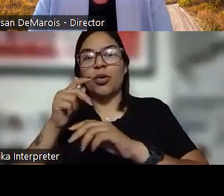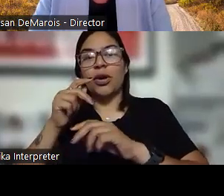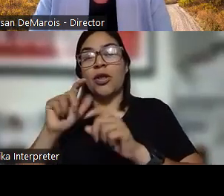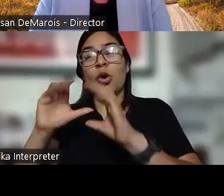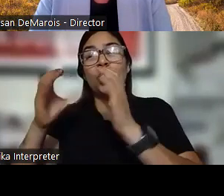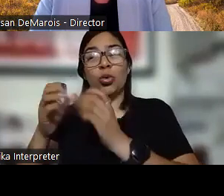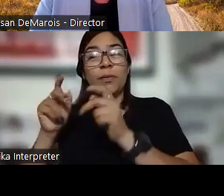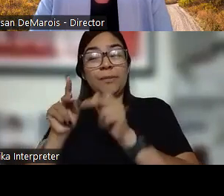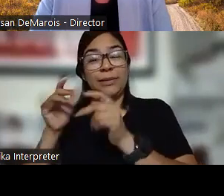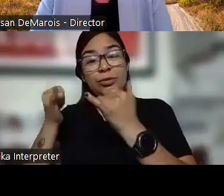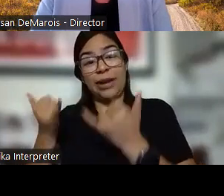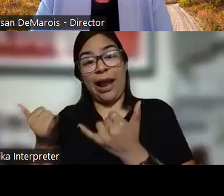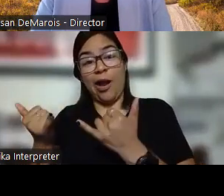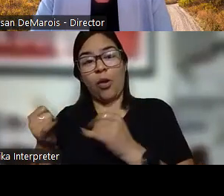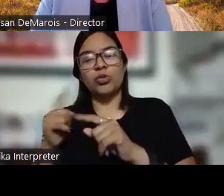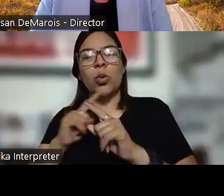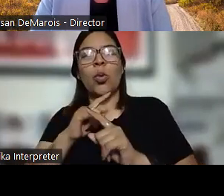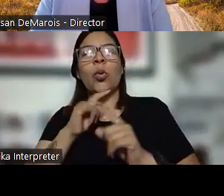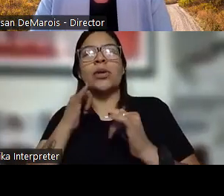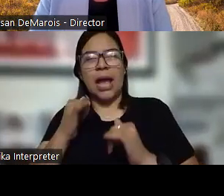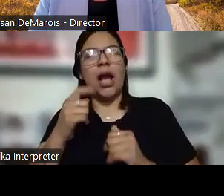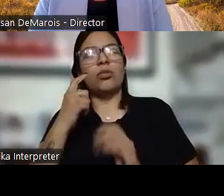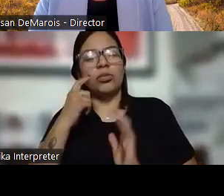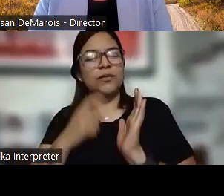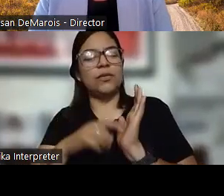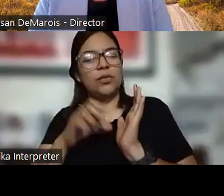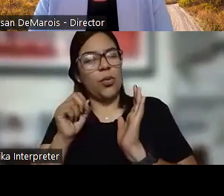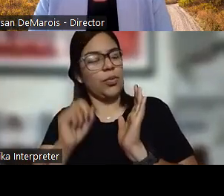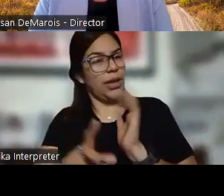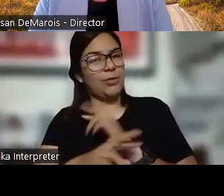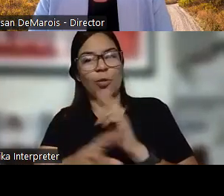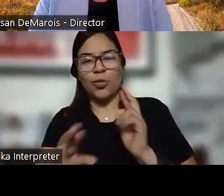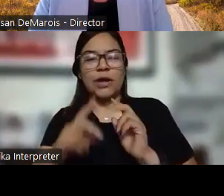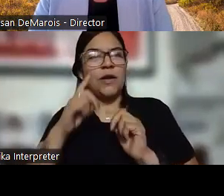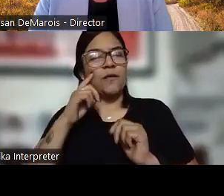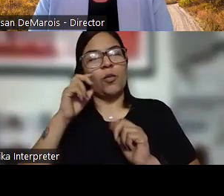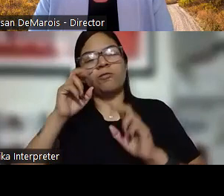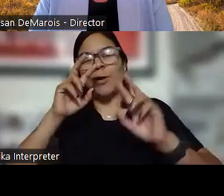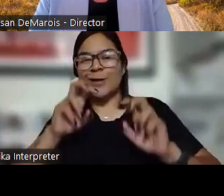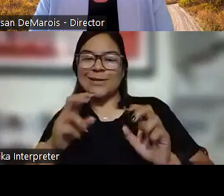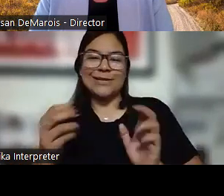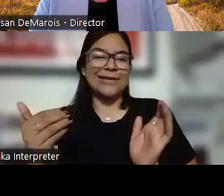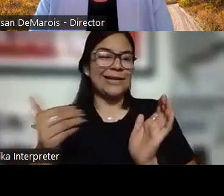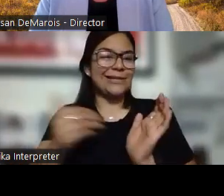years so we're at a key juncture right now to be um really assessing and examining how we how